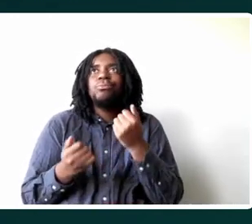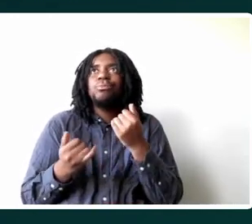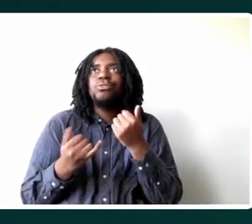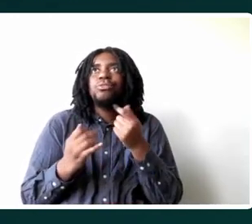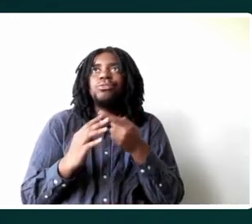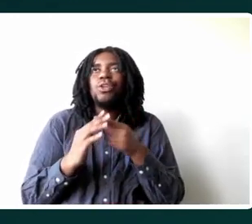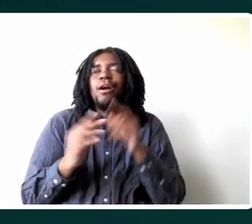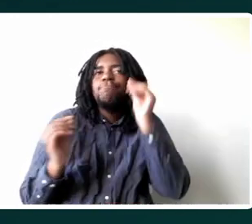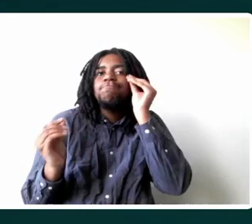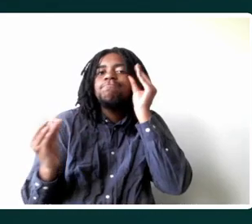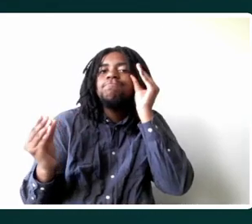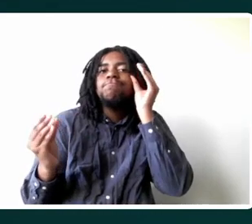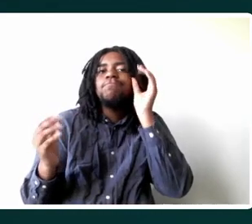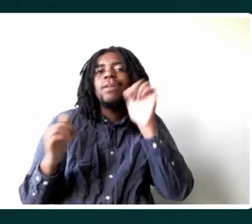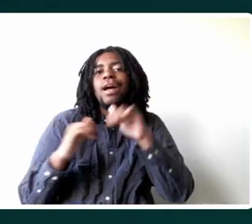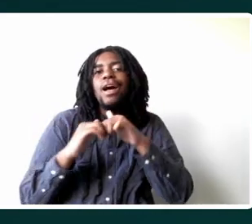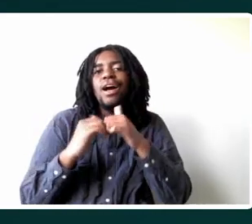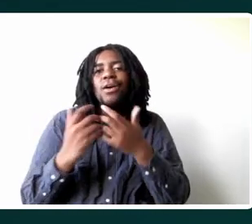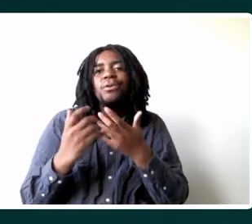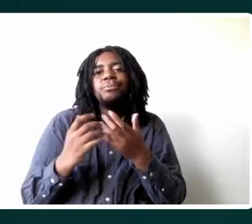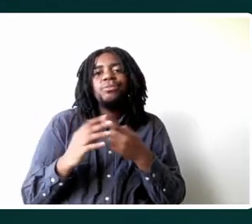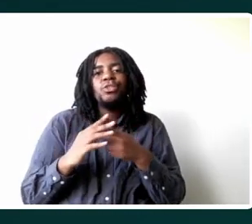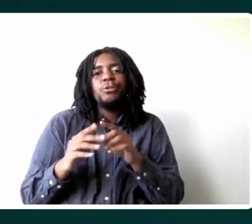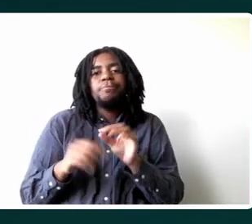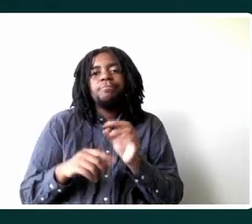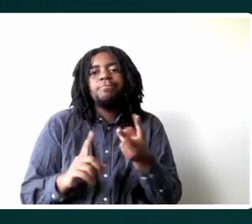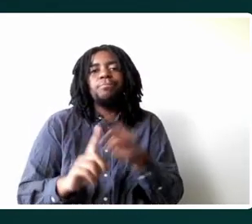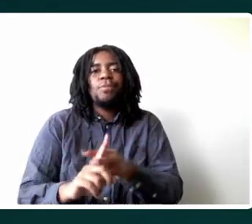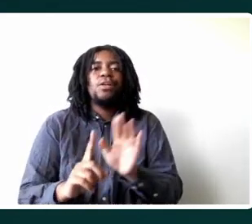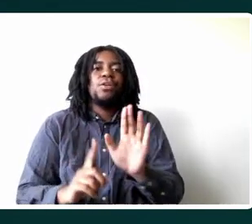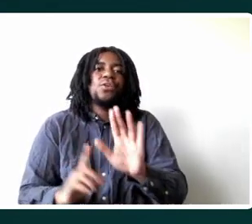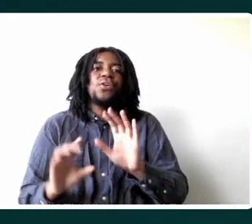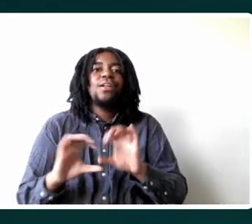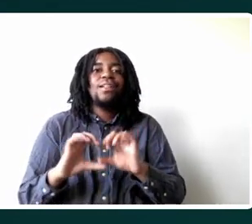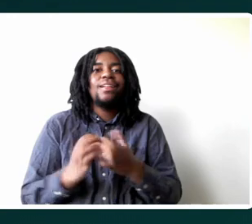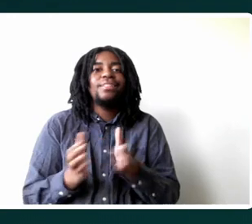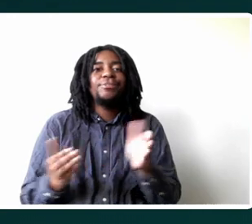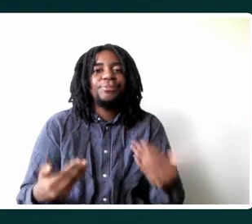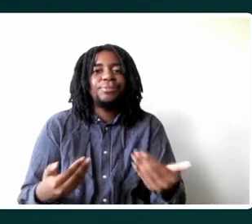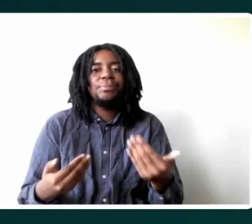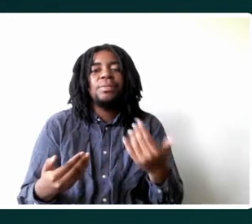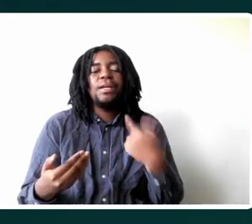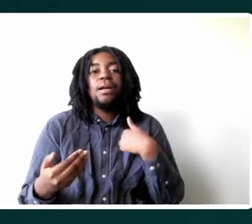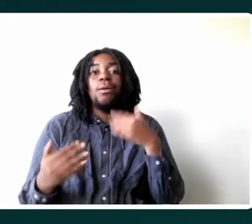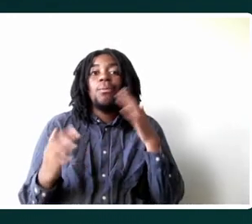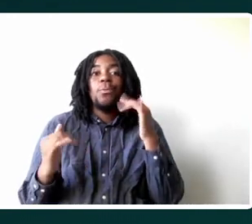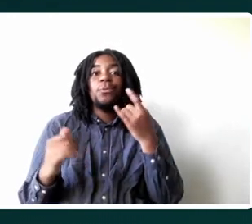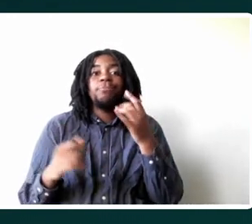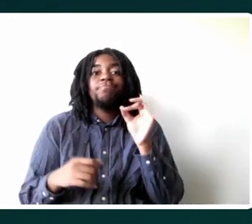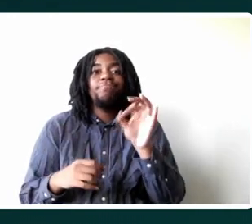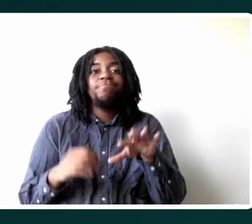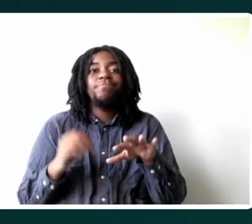your classroom space. And as you go, we hope you'll pop some questions into the chat. So,